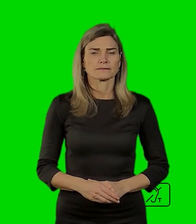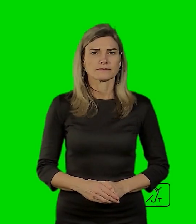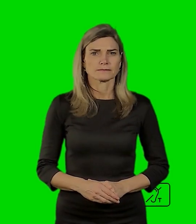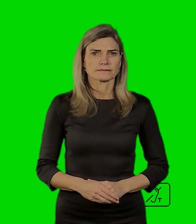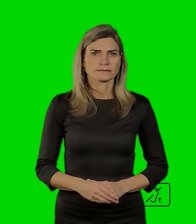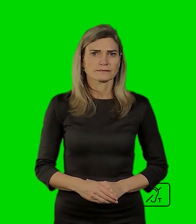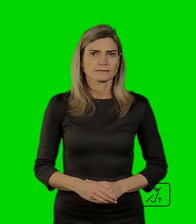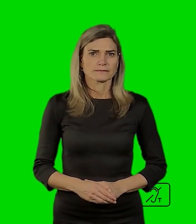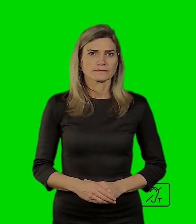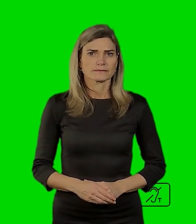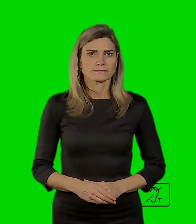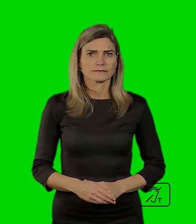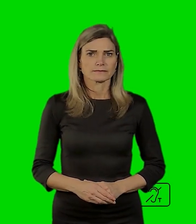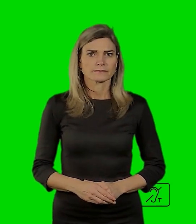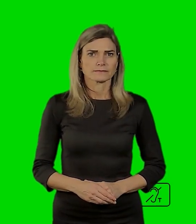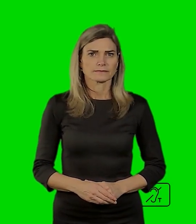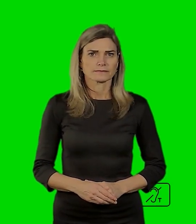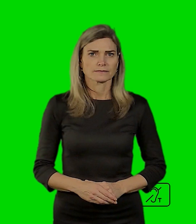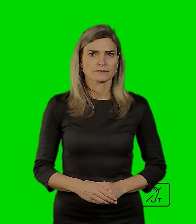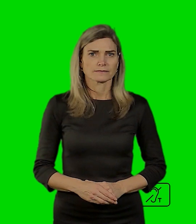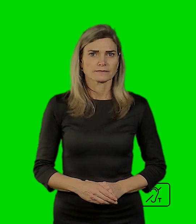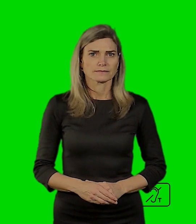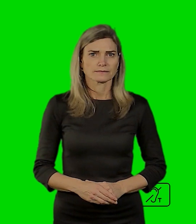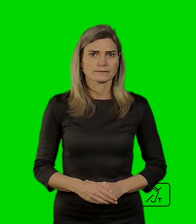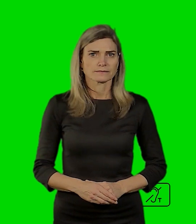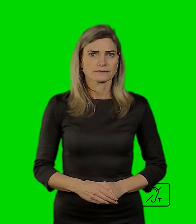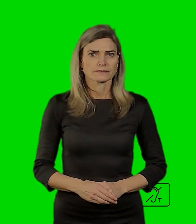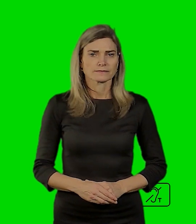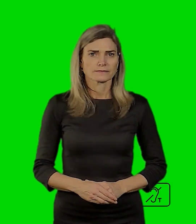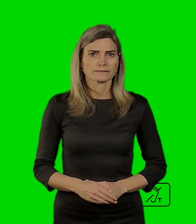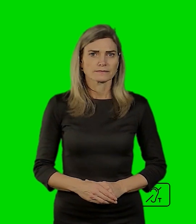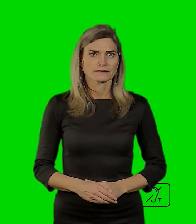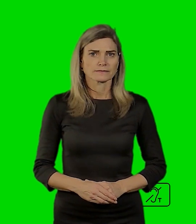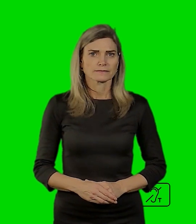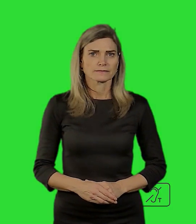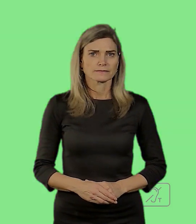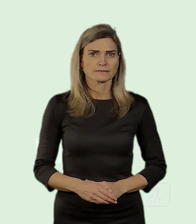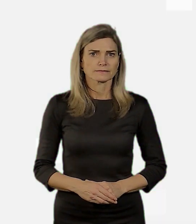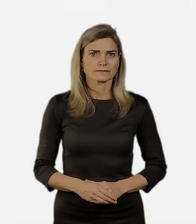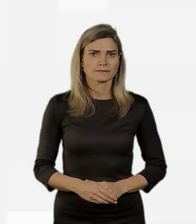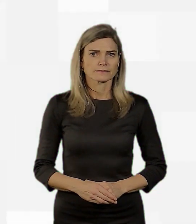The Modřany sugar factory played an important role in the life of the Modřany people for more than 140 years.